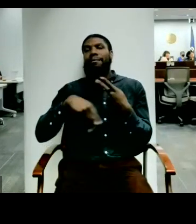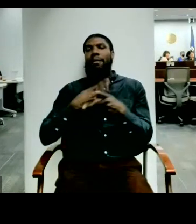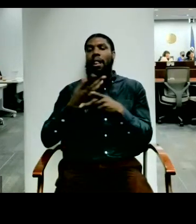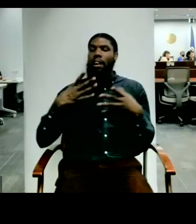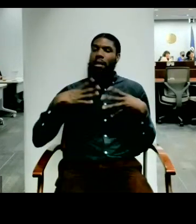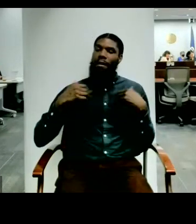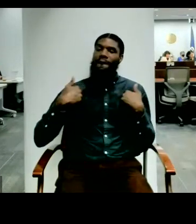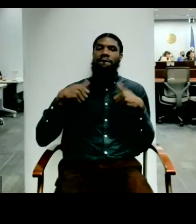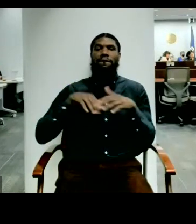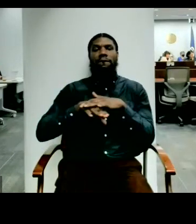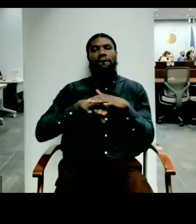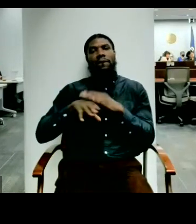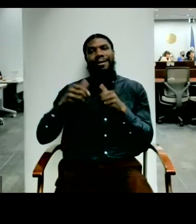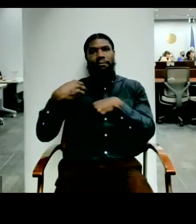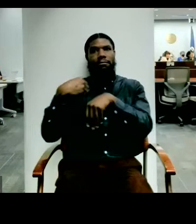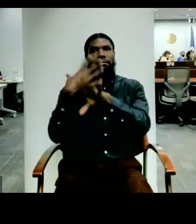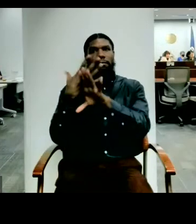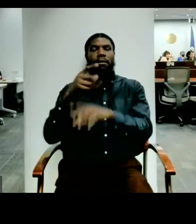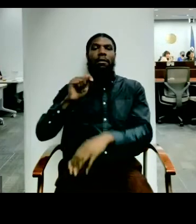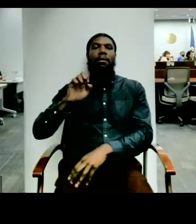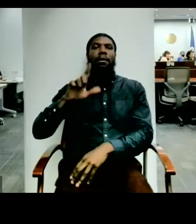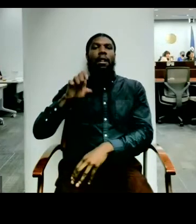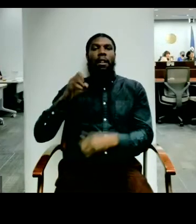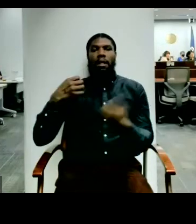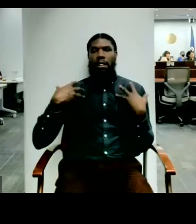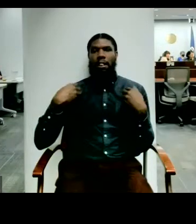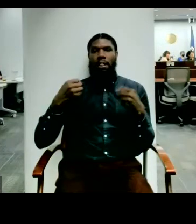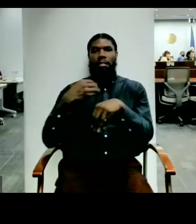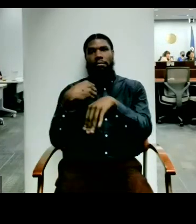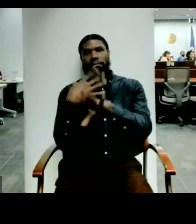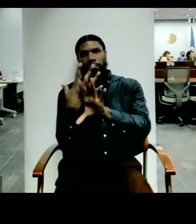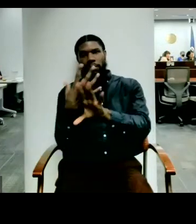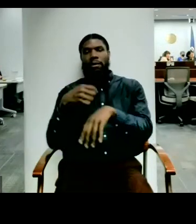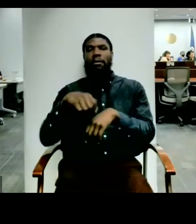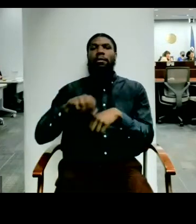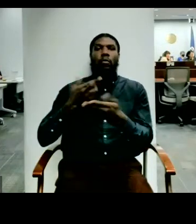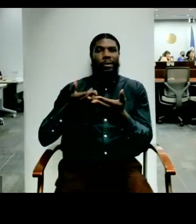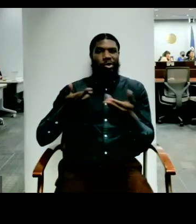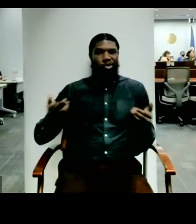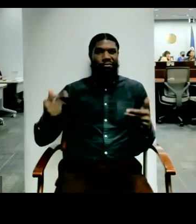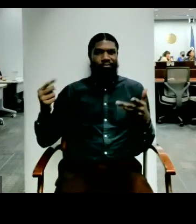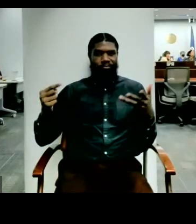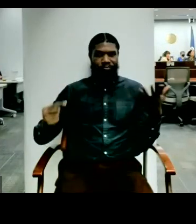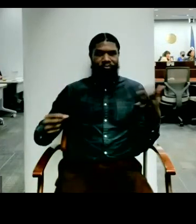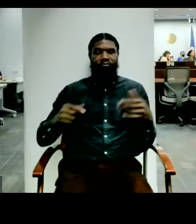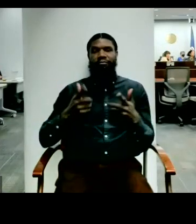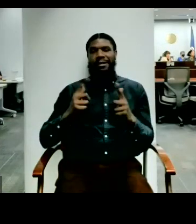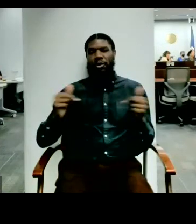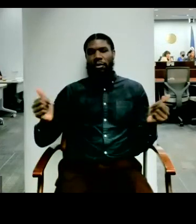telehealth resources and things of that nature are people silently working and doing their job,